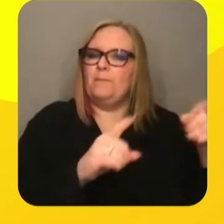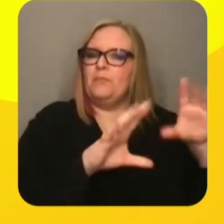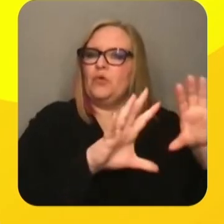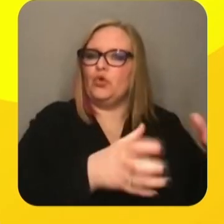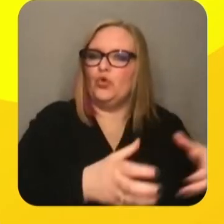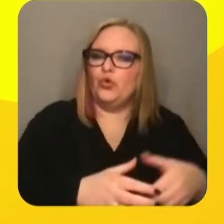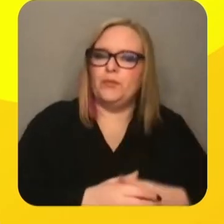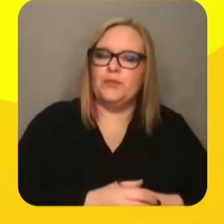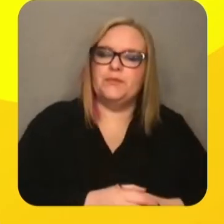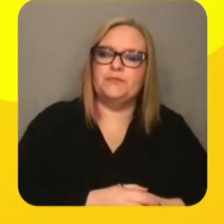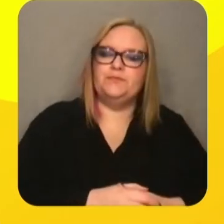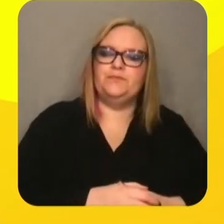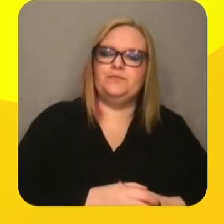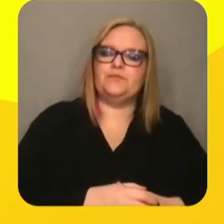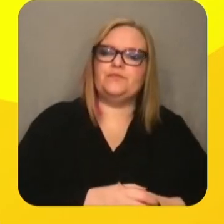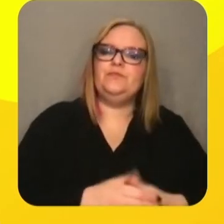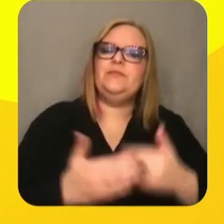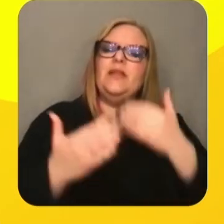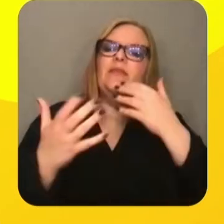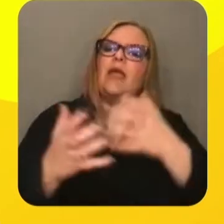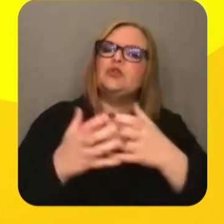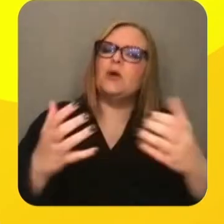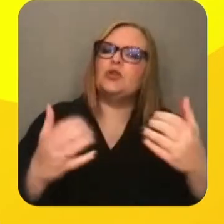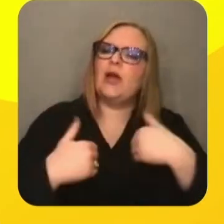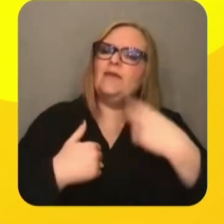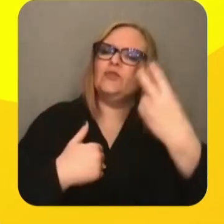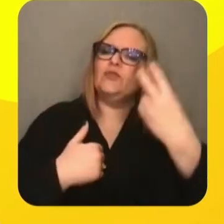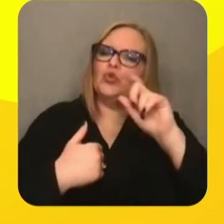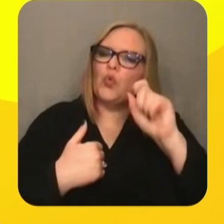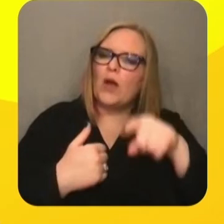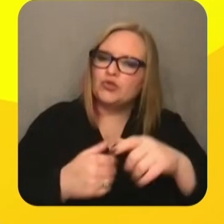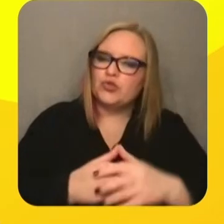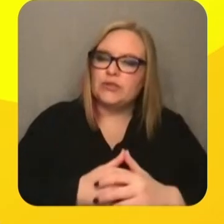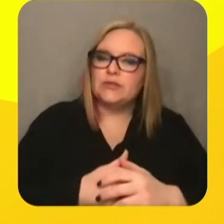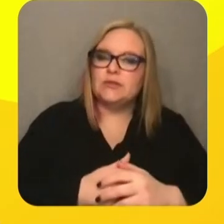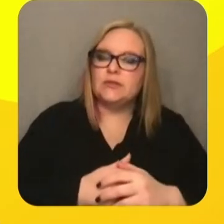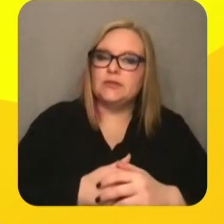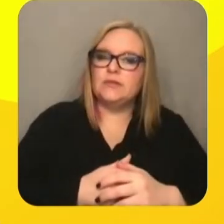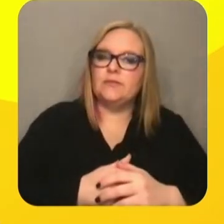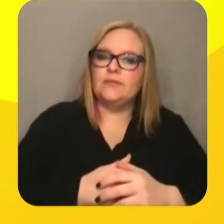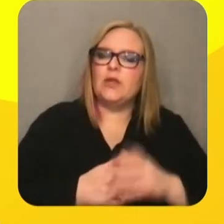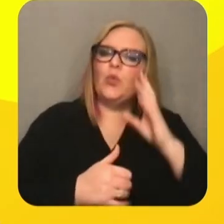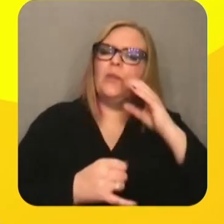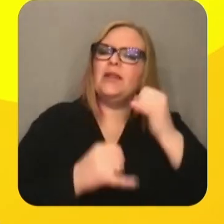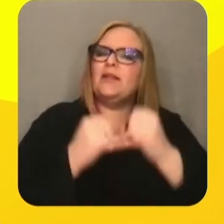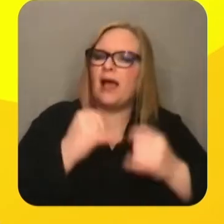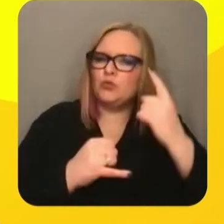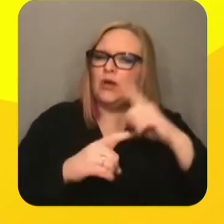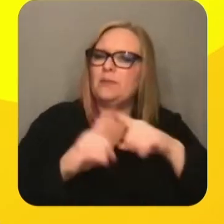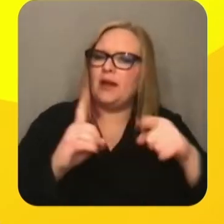Thank you so much. I've got two questions in, and this is gonna be the last one but I'm gonna tell you now so you can have a think about it.